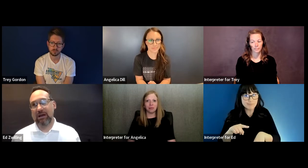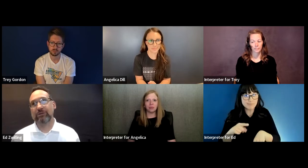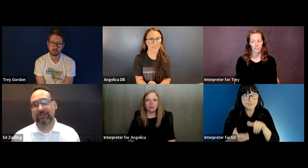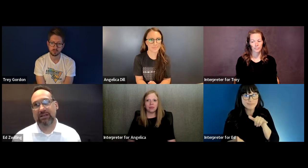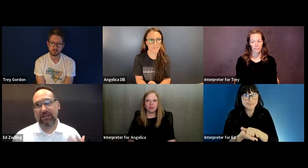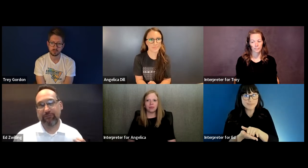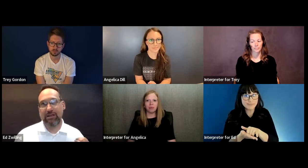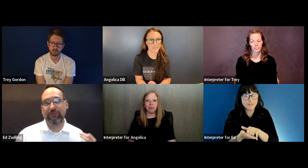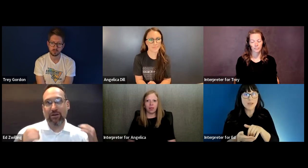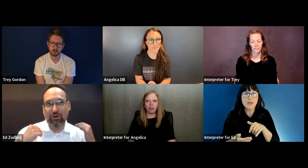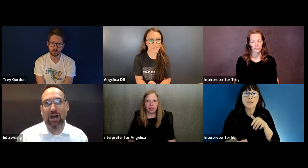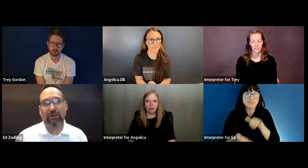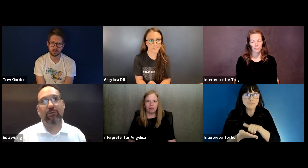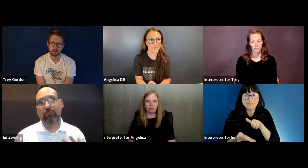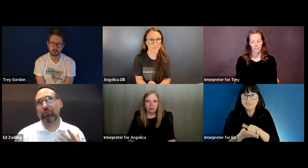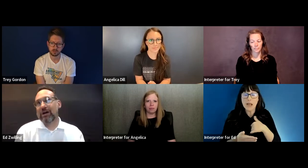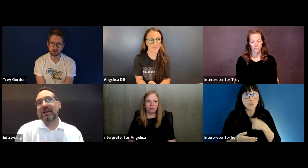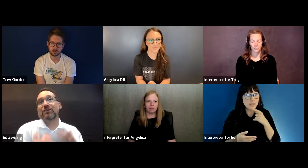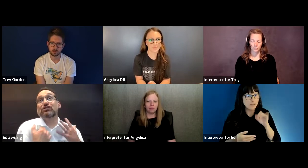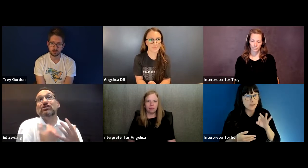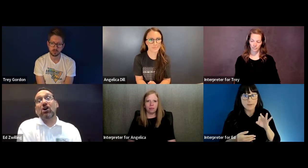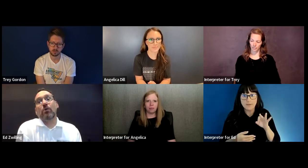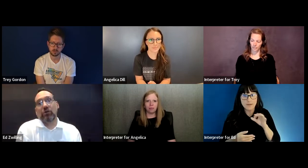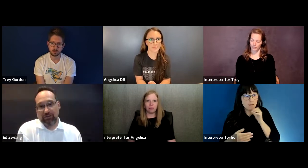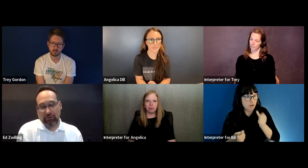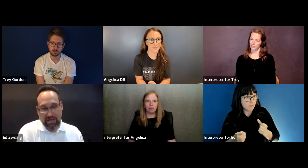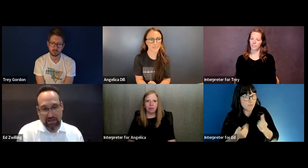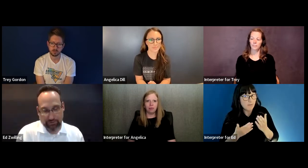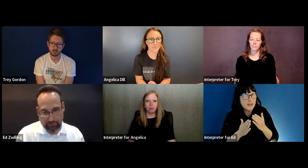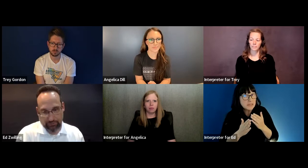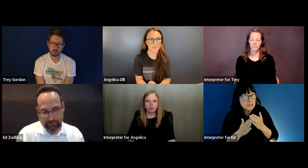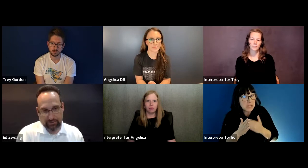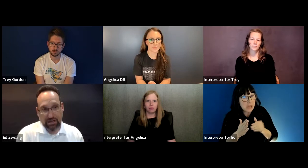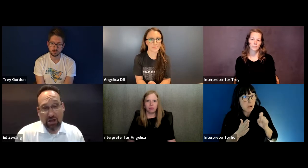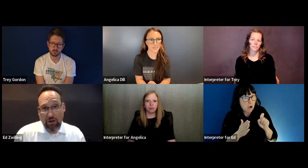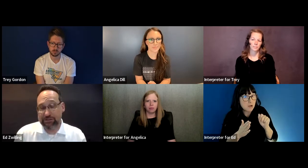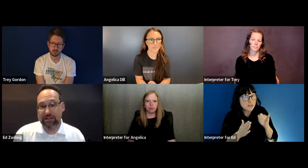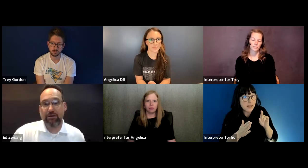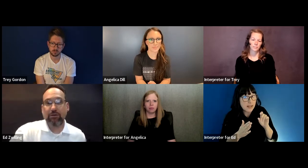i would say if if they're not providing some auxiliary aid or service no obviously it would